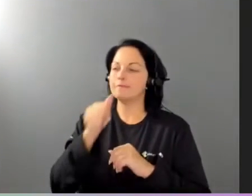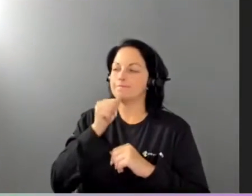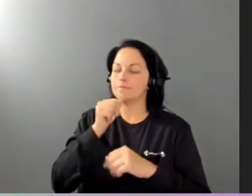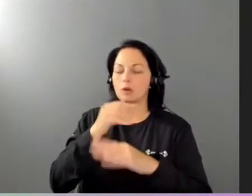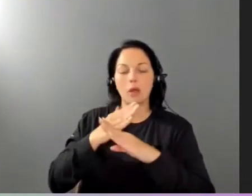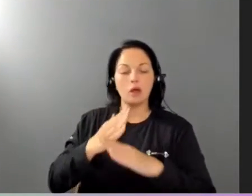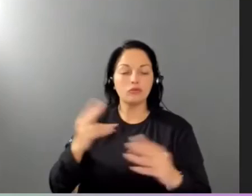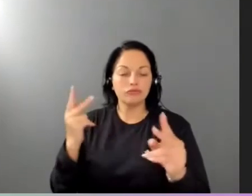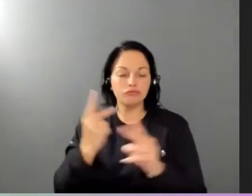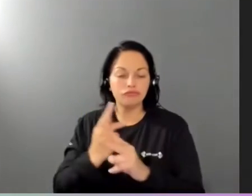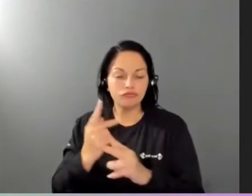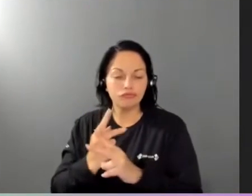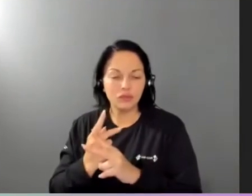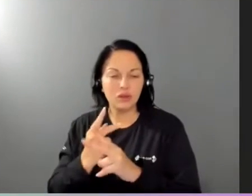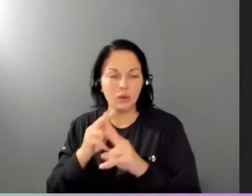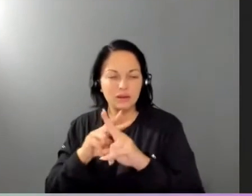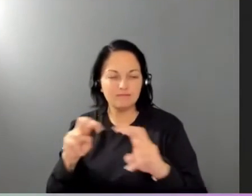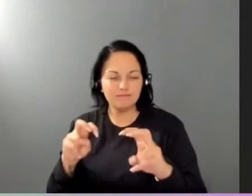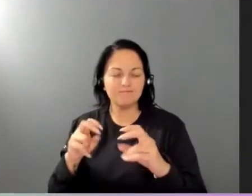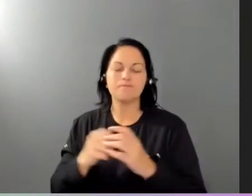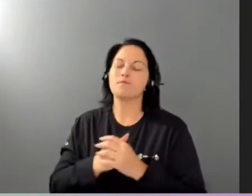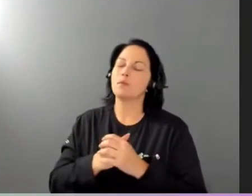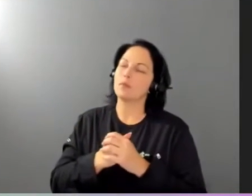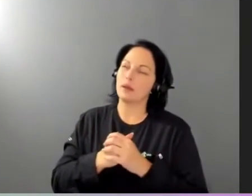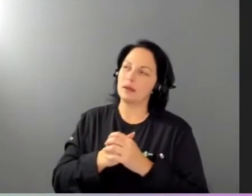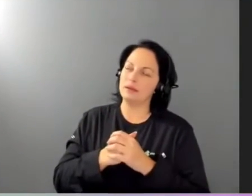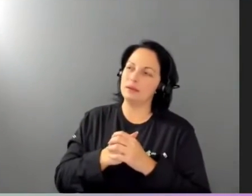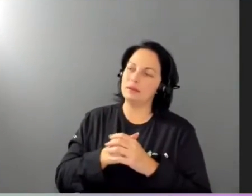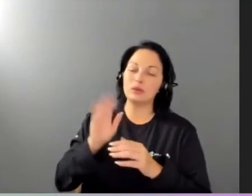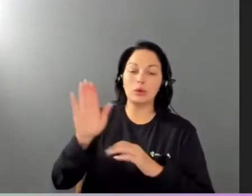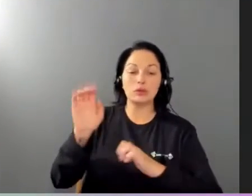of assessment Jonathan, that you're talking about and have done, where you can identify those discrete blockers, and